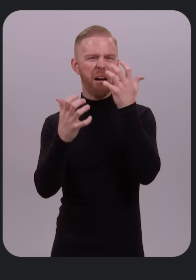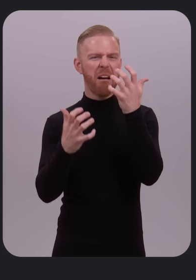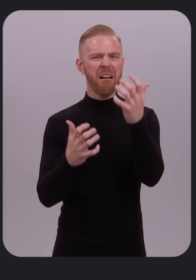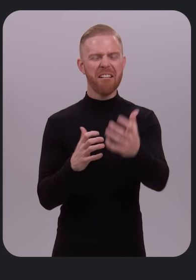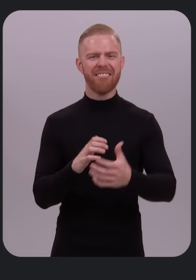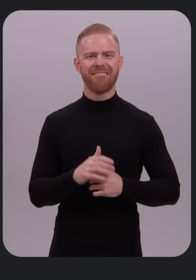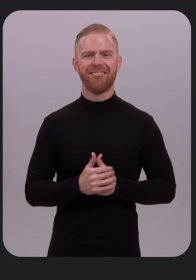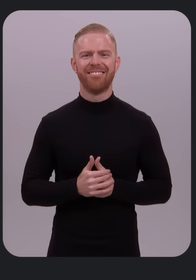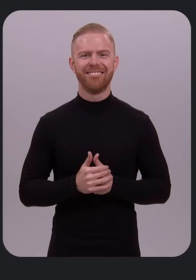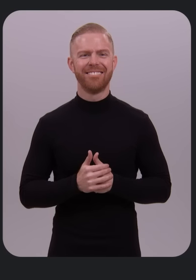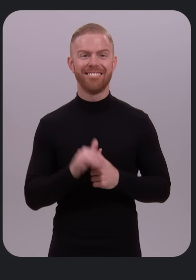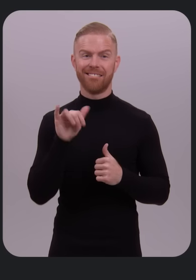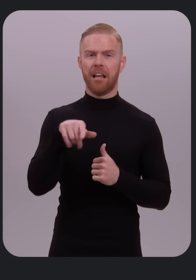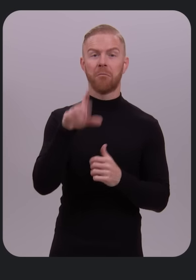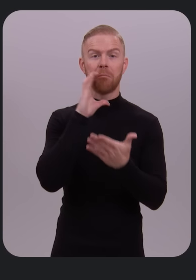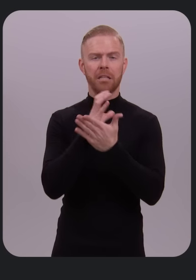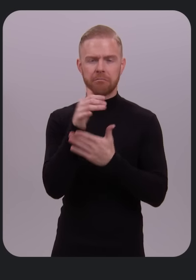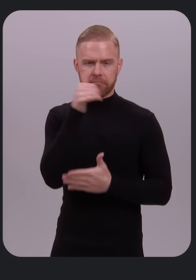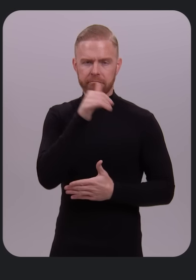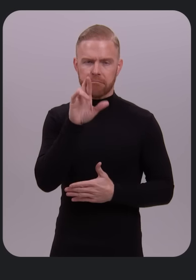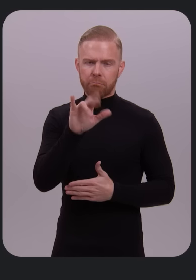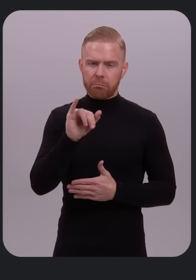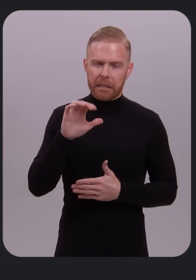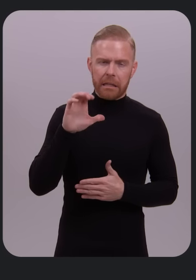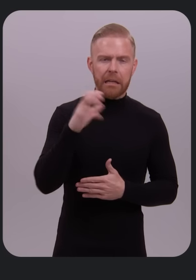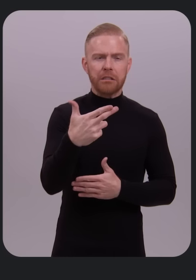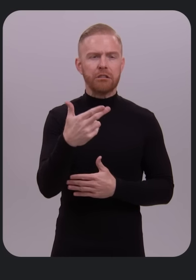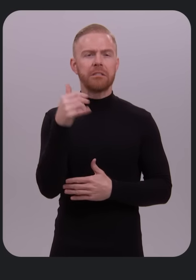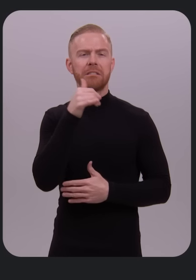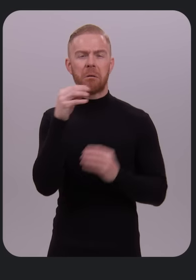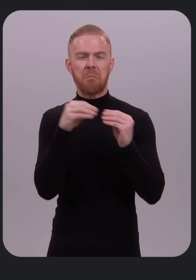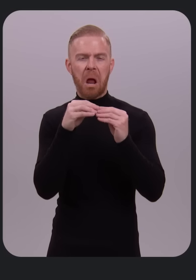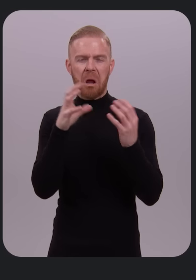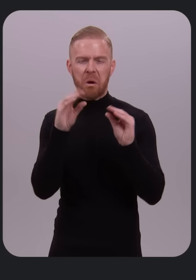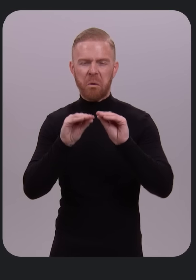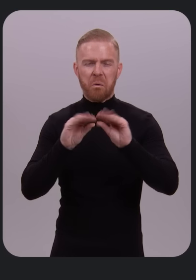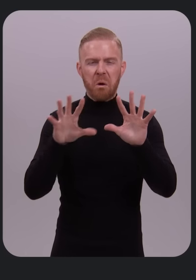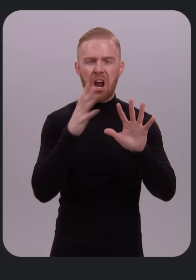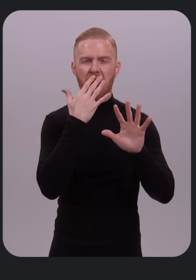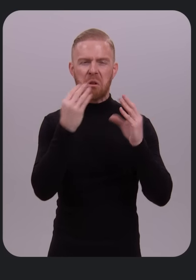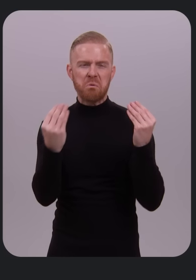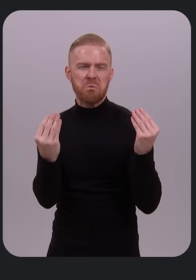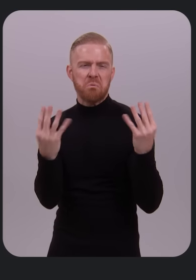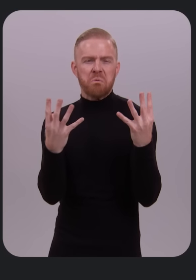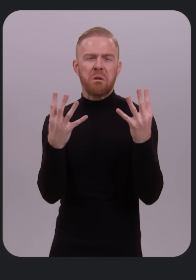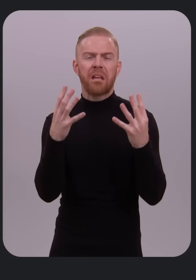The images are richer, with more nuanced colors and fine-grained details--